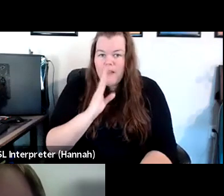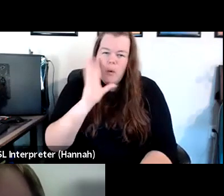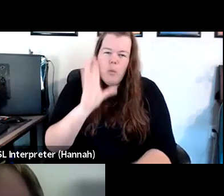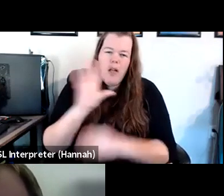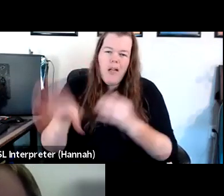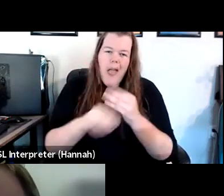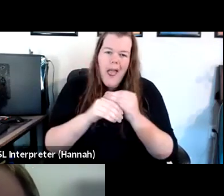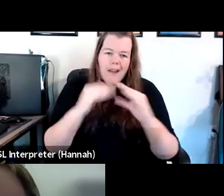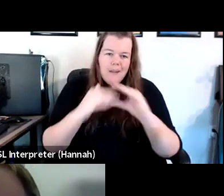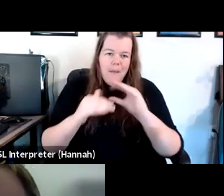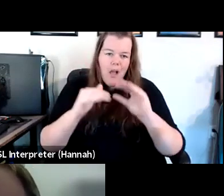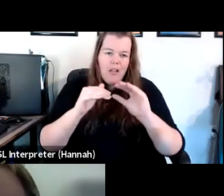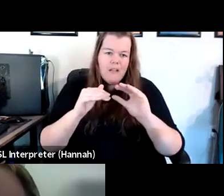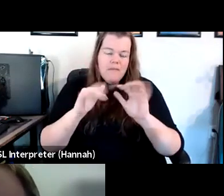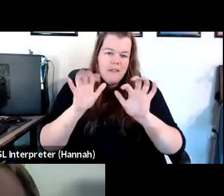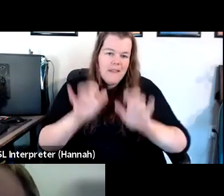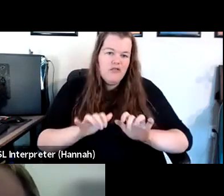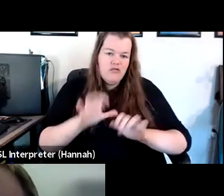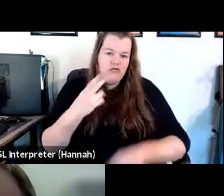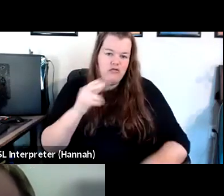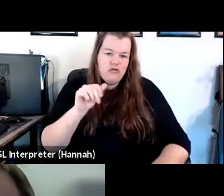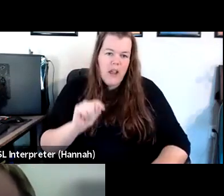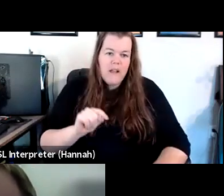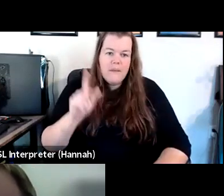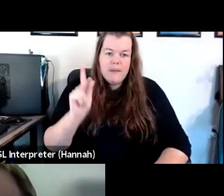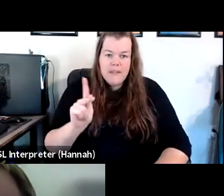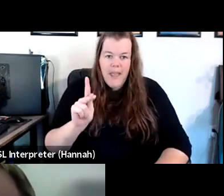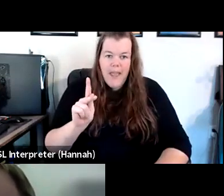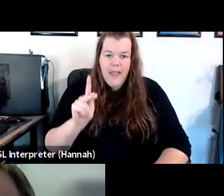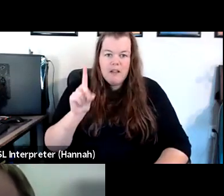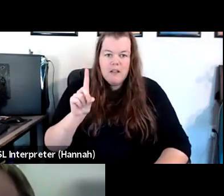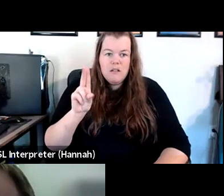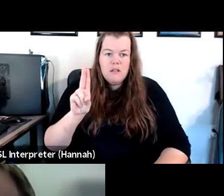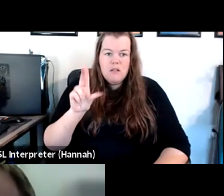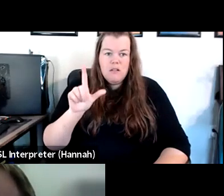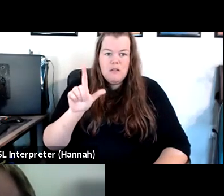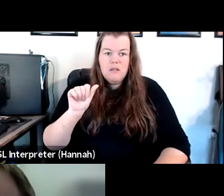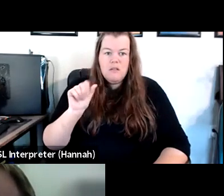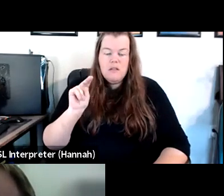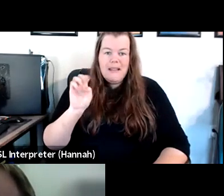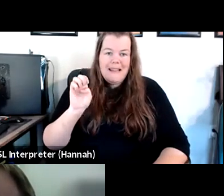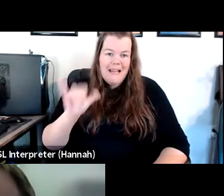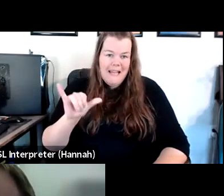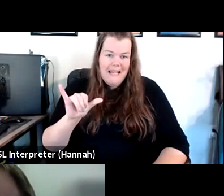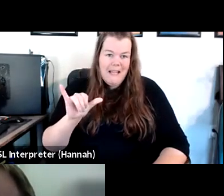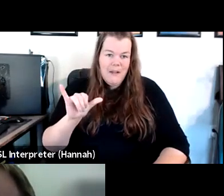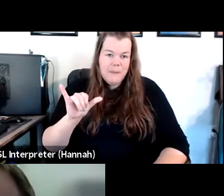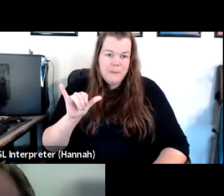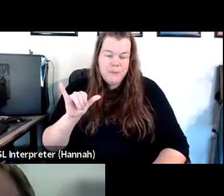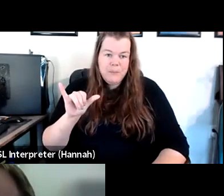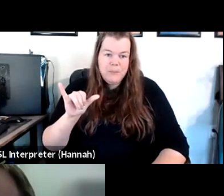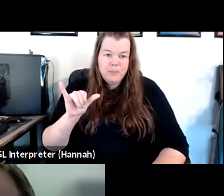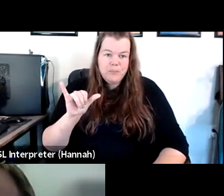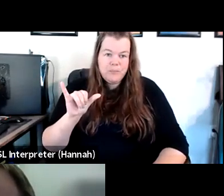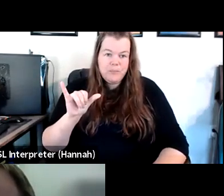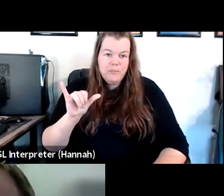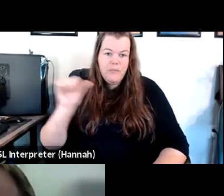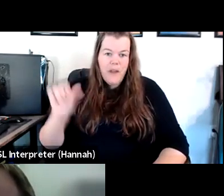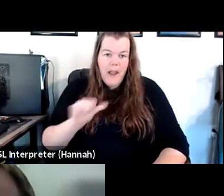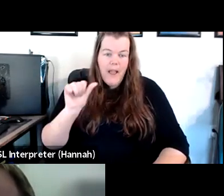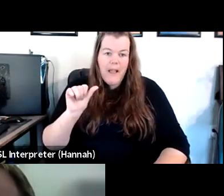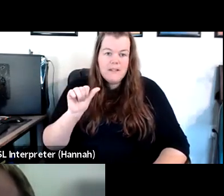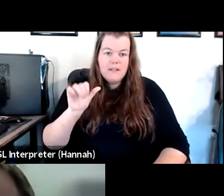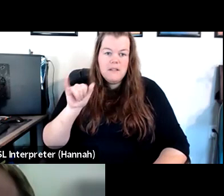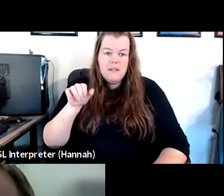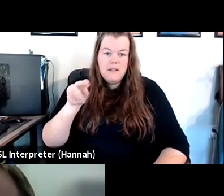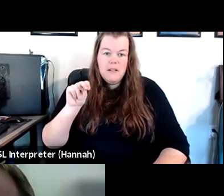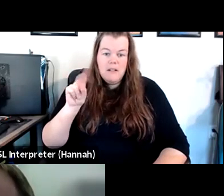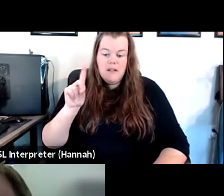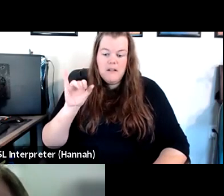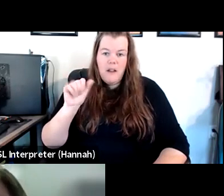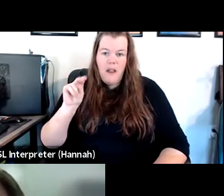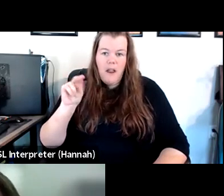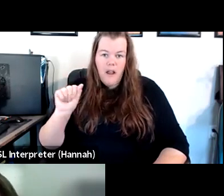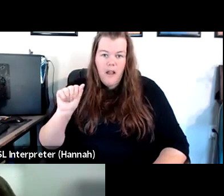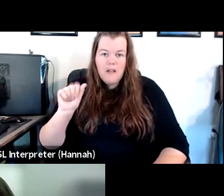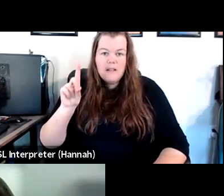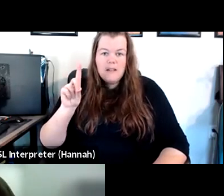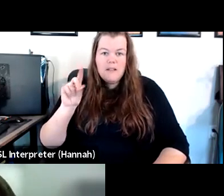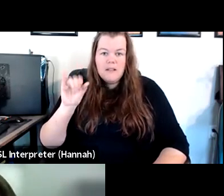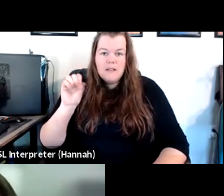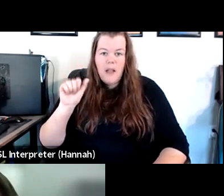read it out for the recording so that is kdulaney which is kdulaney@indianadisabilityrights.org or